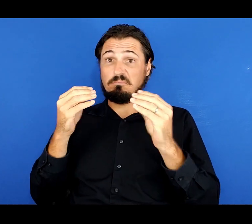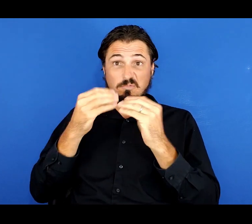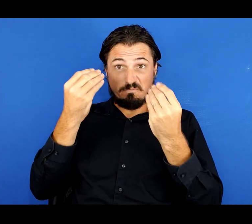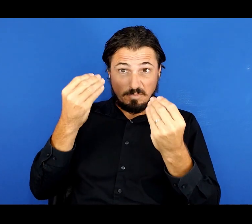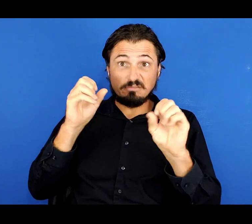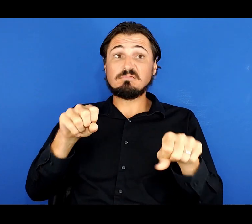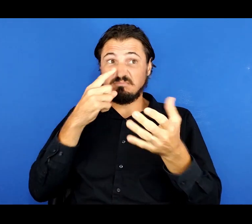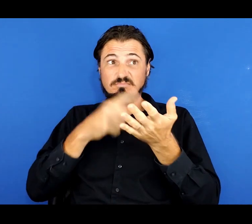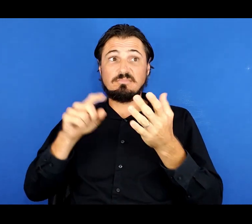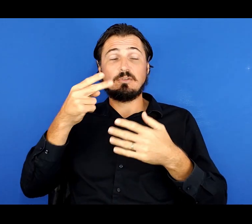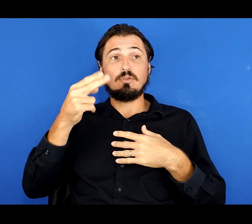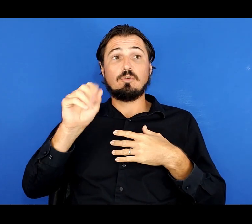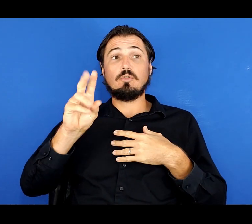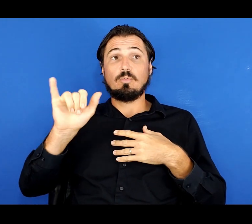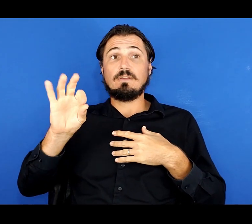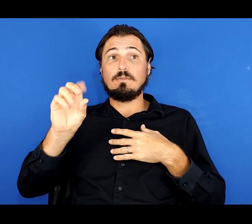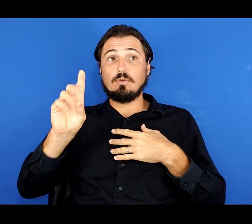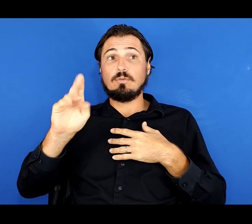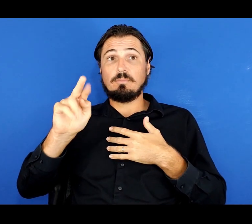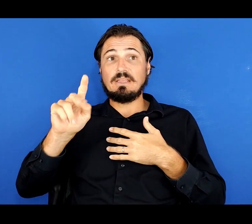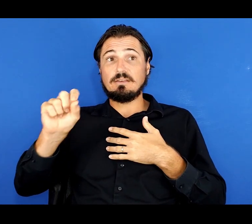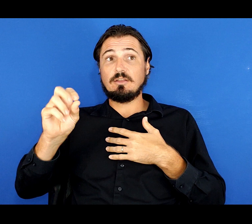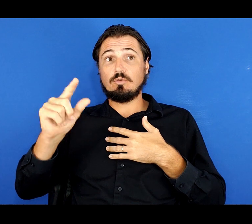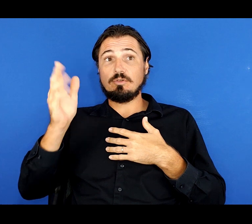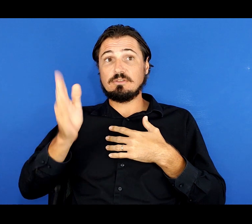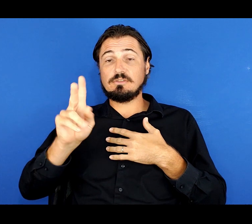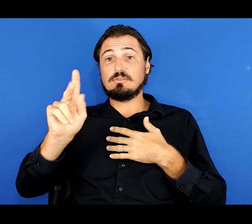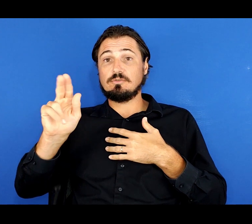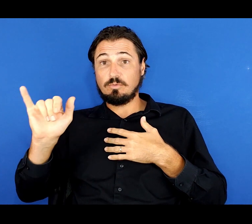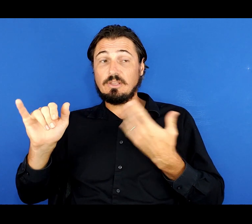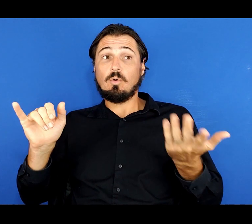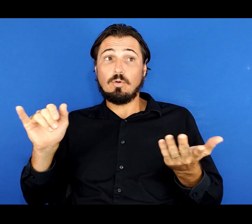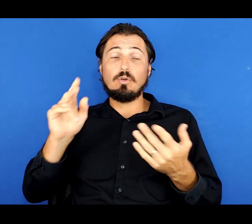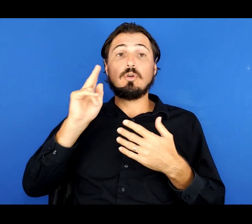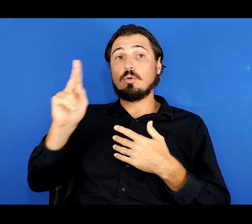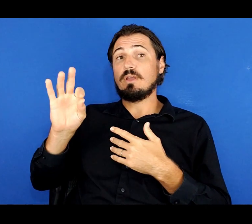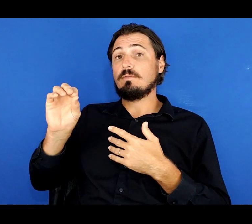HawaiiFoodbank.org/Kauai and kauaifoodbank.org